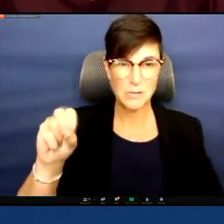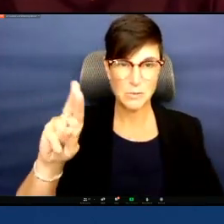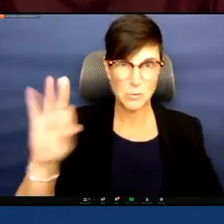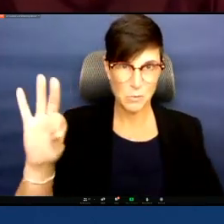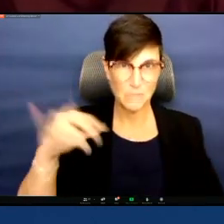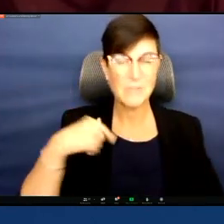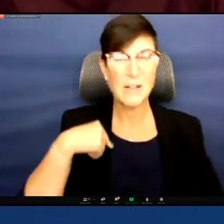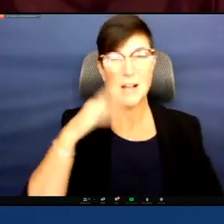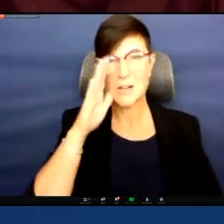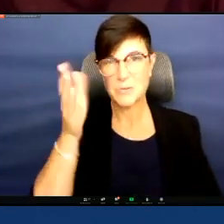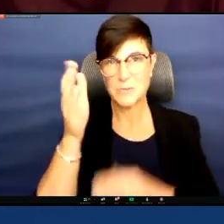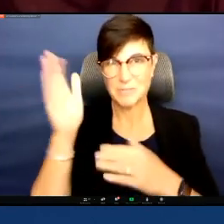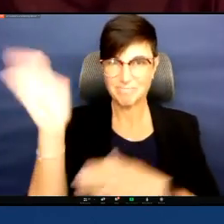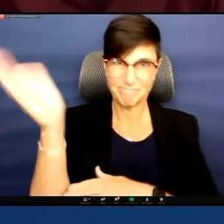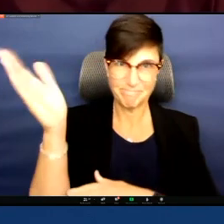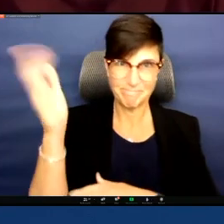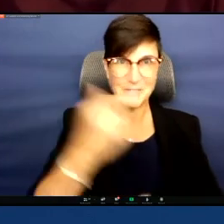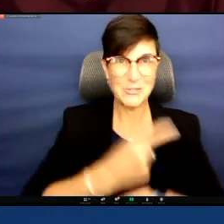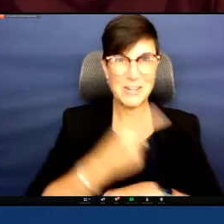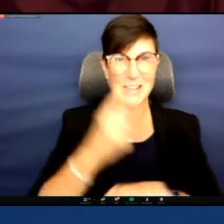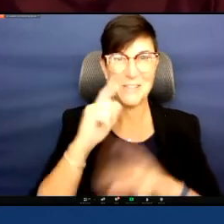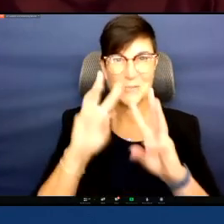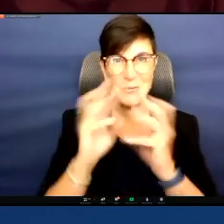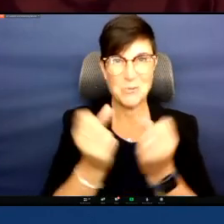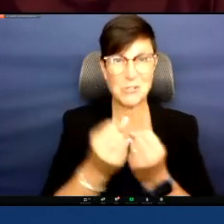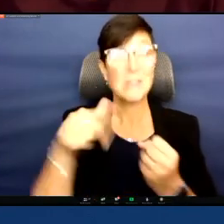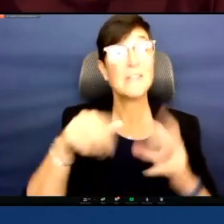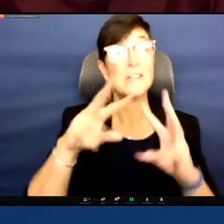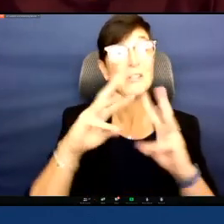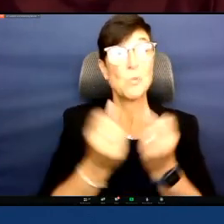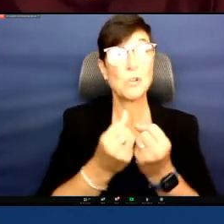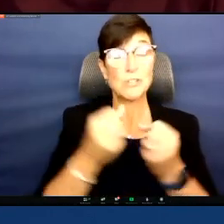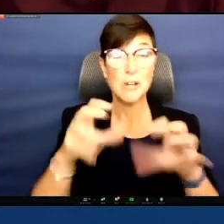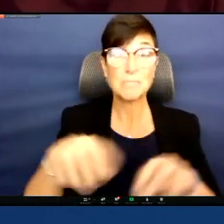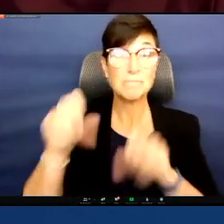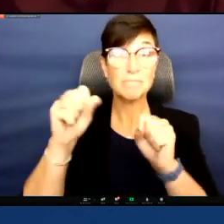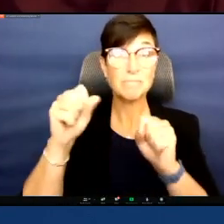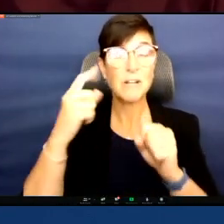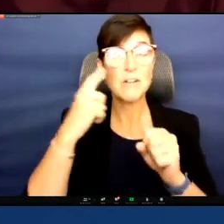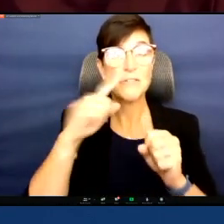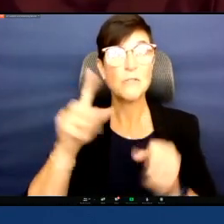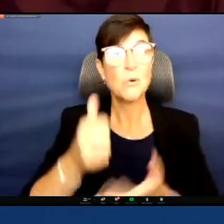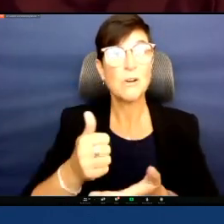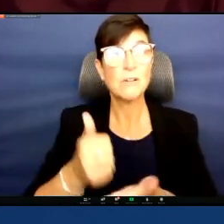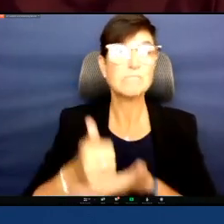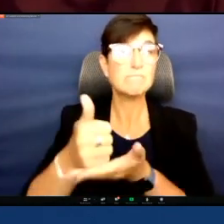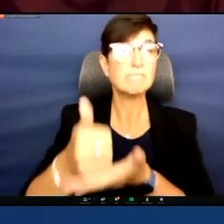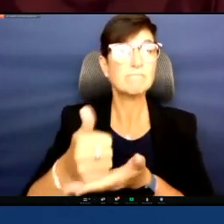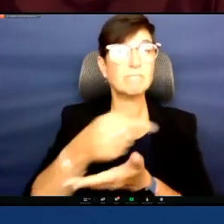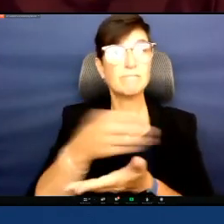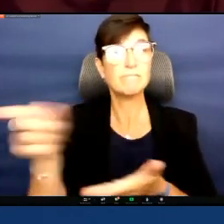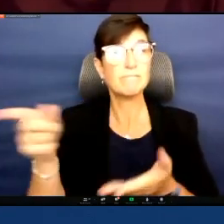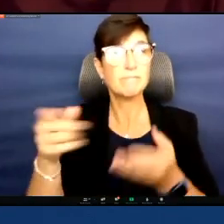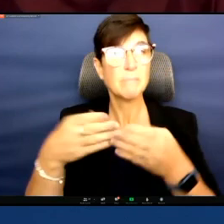The workshops being conducted as part of the county's effort to enhance public understanding of the budget and engagement in the budget process.